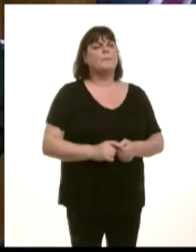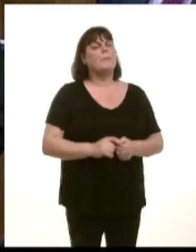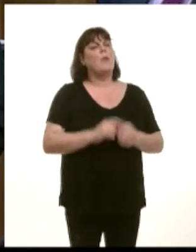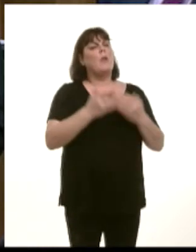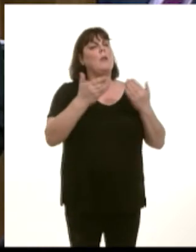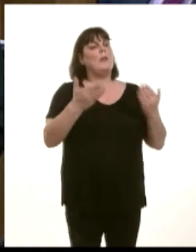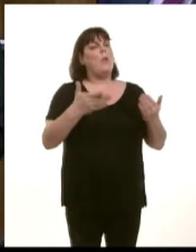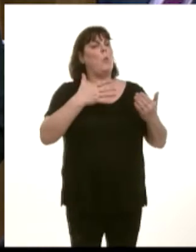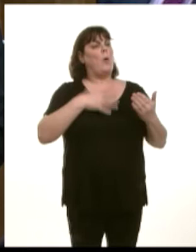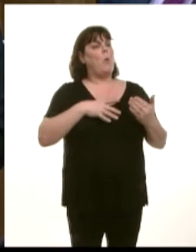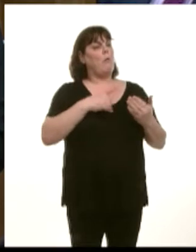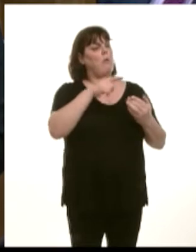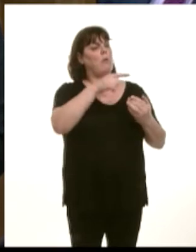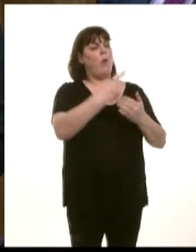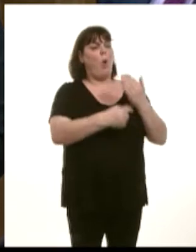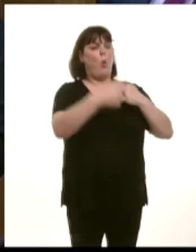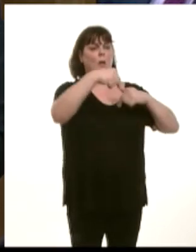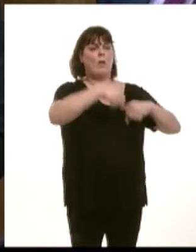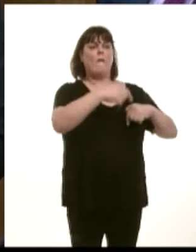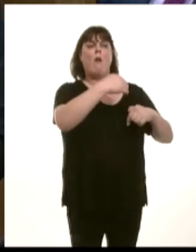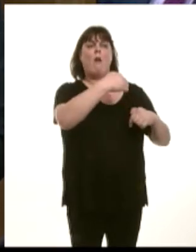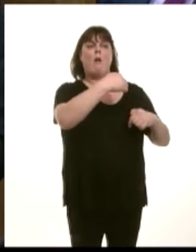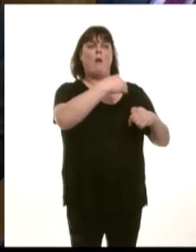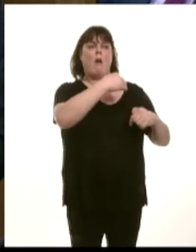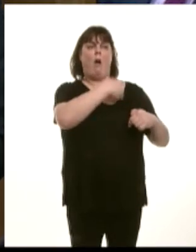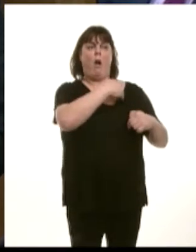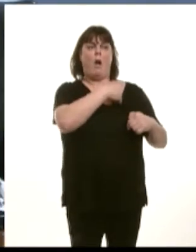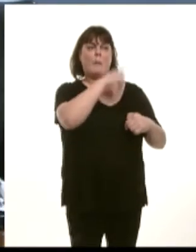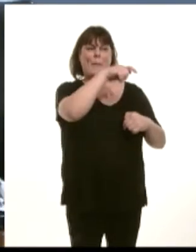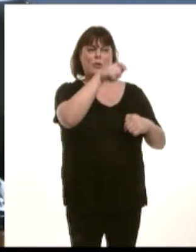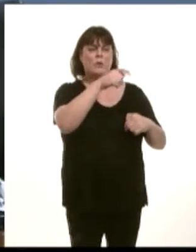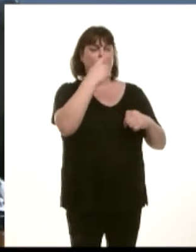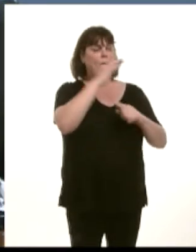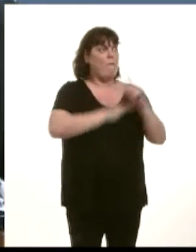good practice extends to all cardiac patients, not just those in that category.